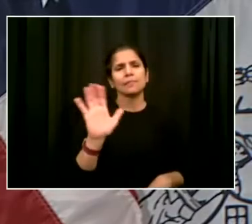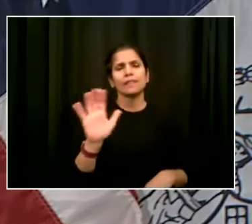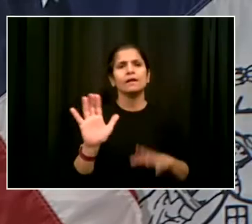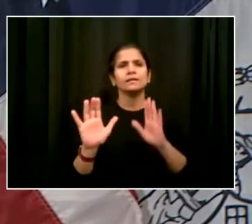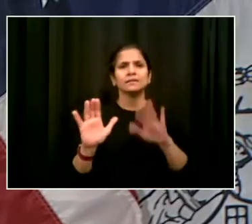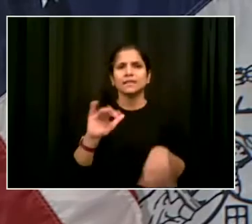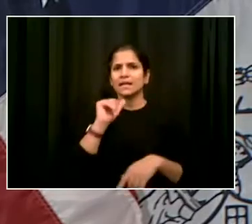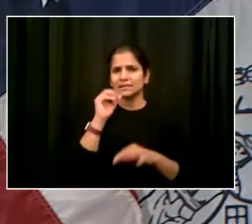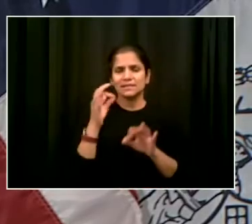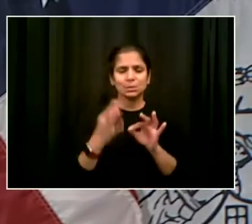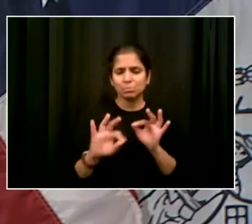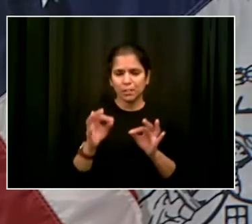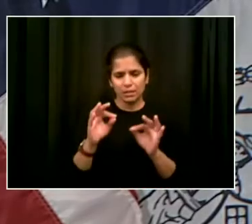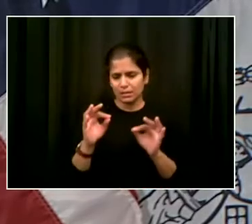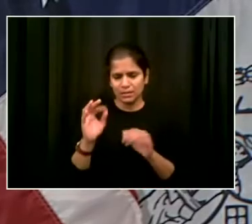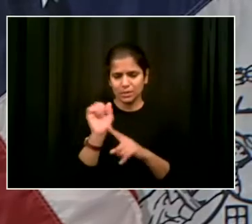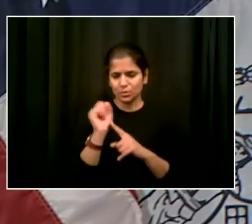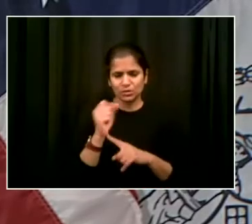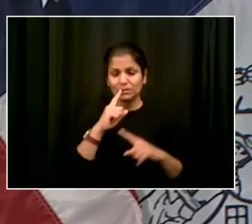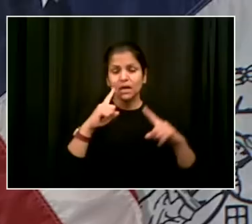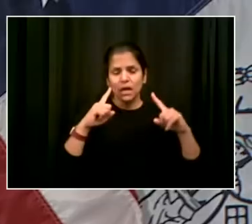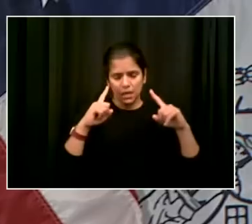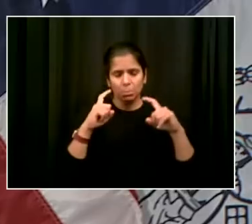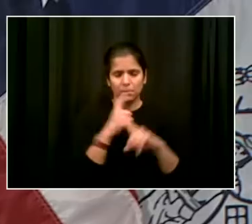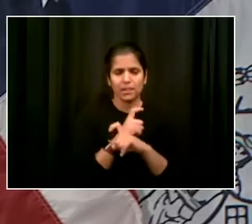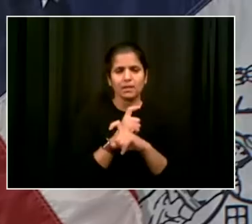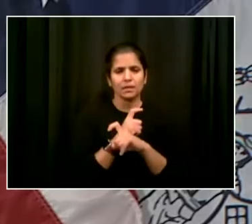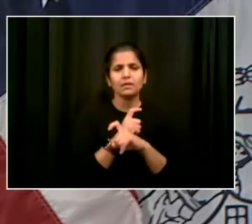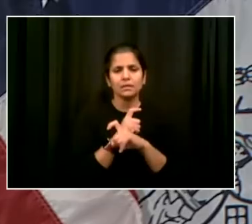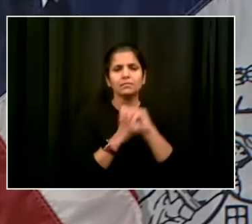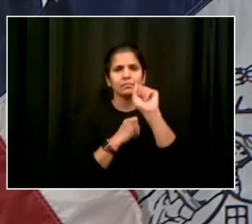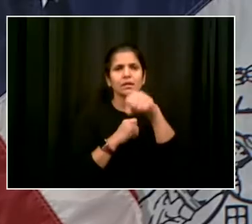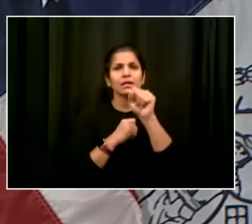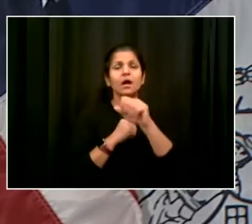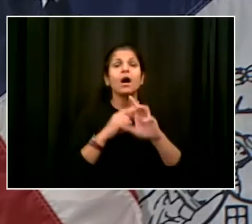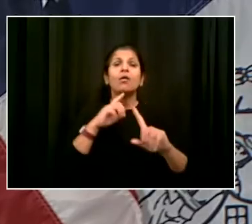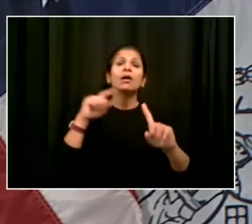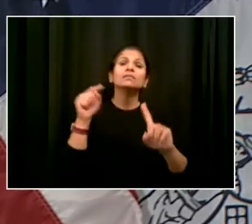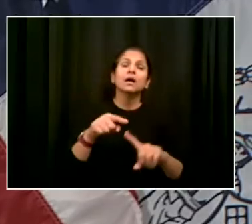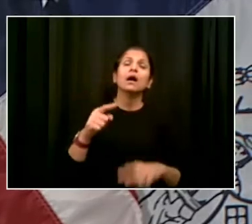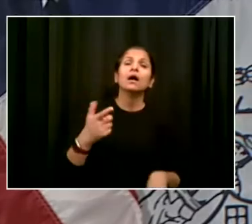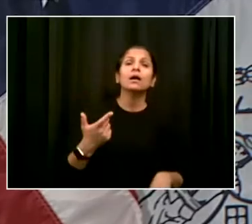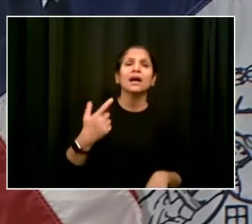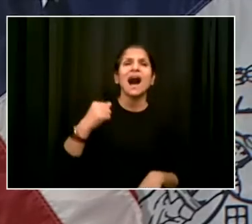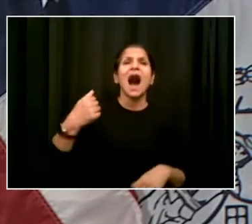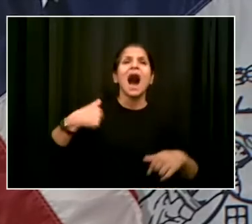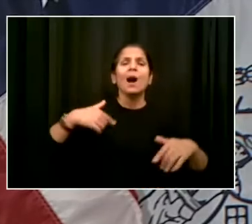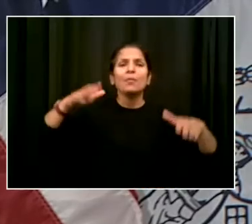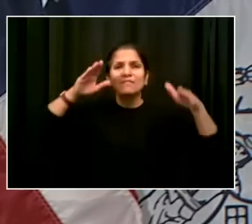THROUGH THE DOCUMENTS AND PROOIDVIIG NTHEM. IS NOT AS SIMPLE AS THAT,